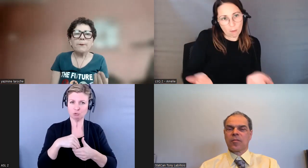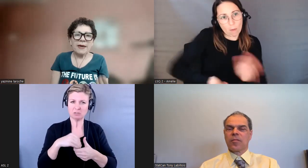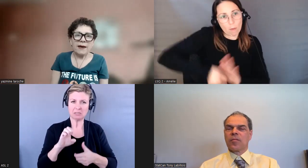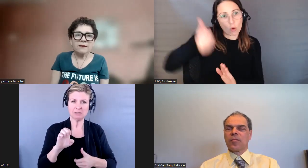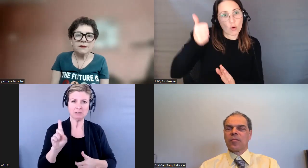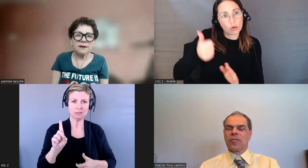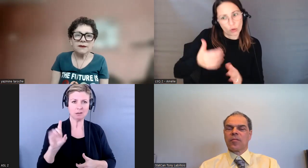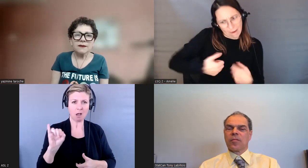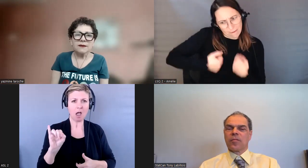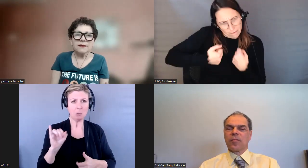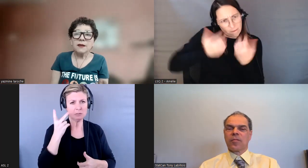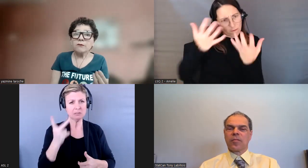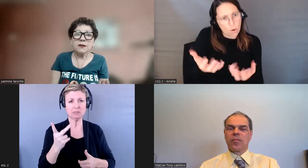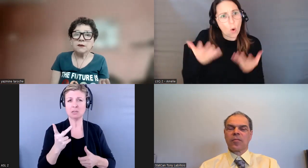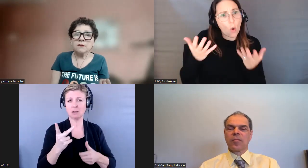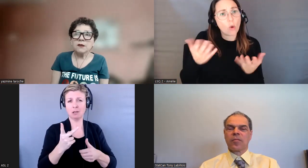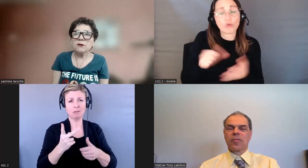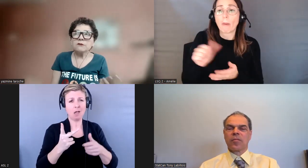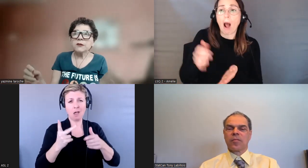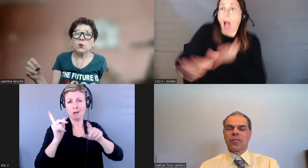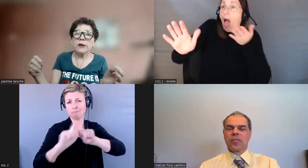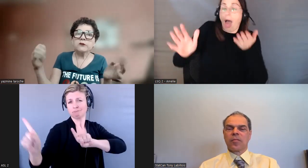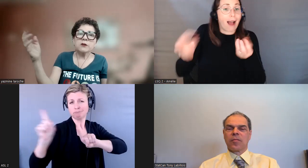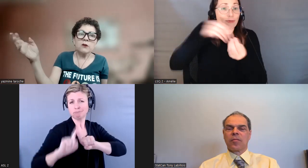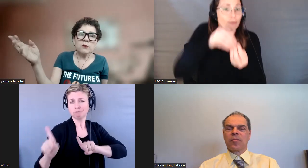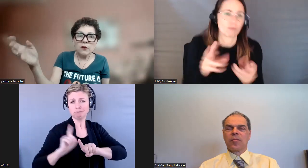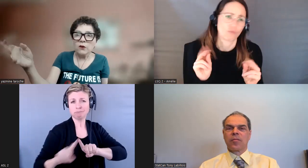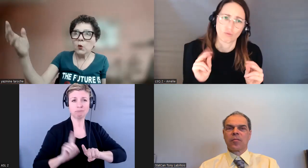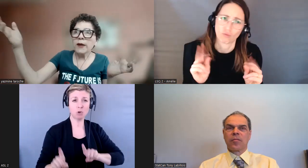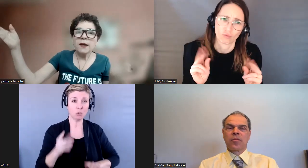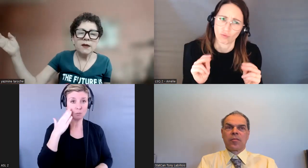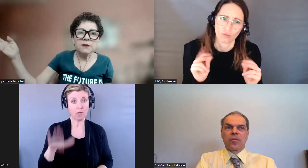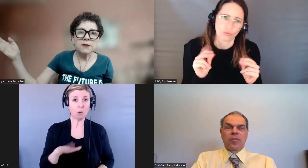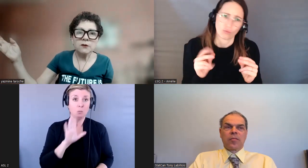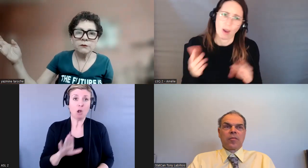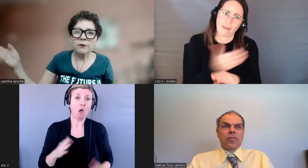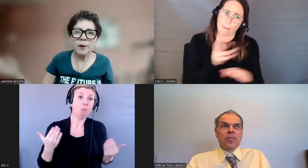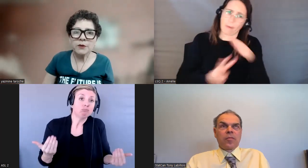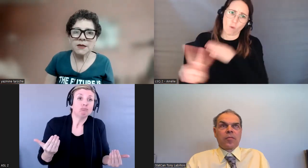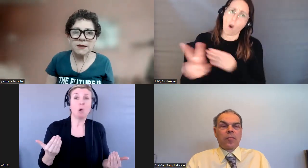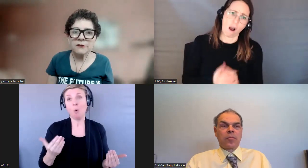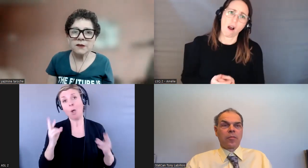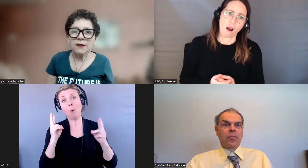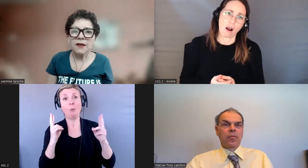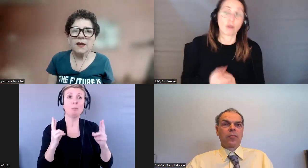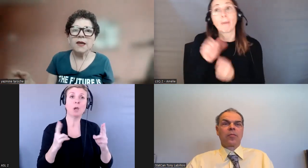by accident they really don't you don't just wish your your way into full representation